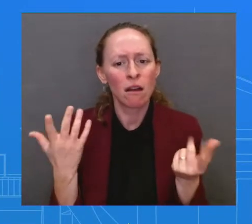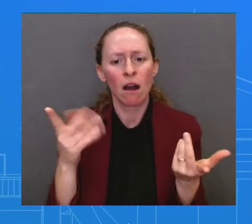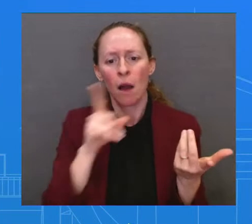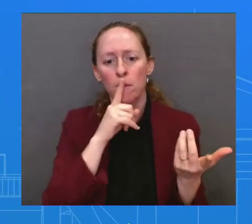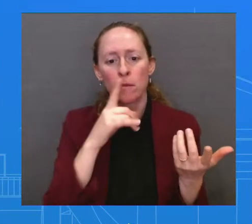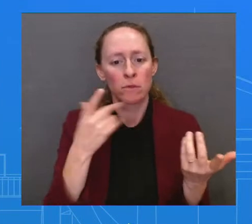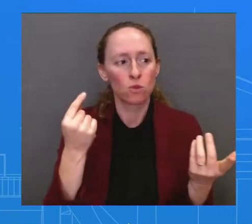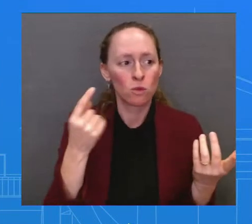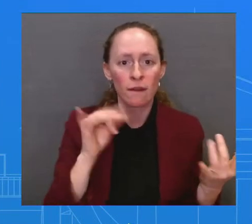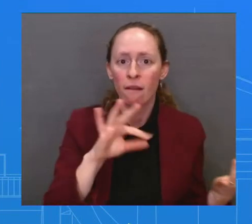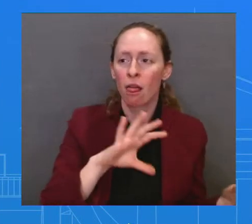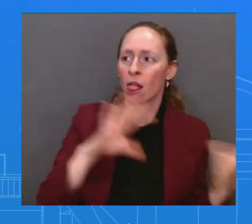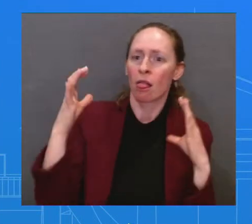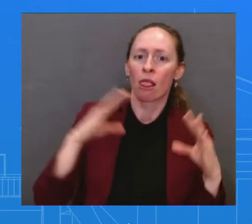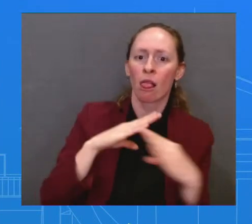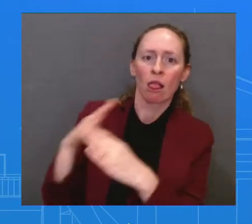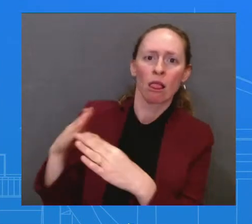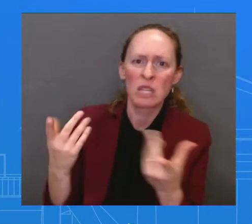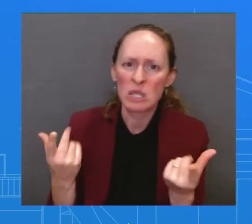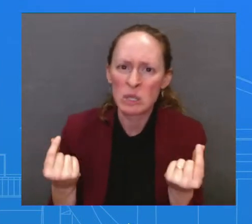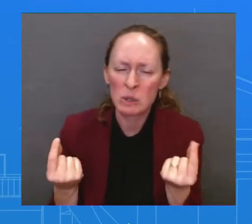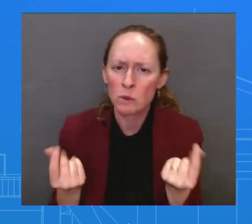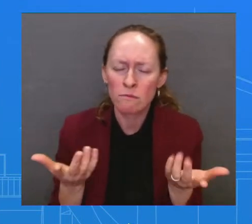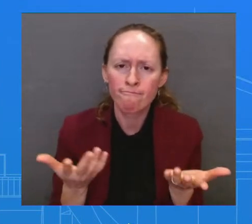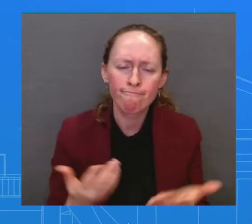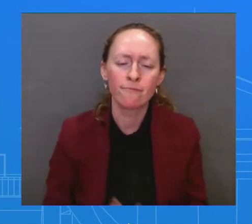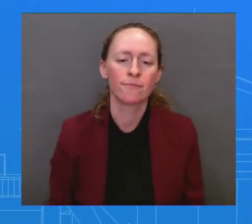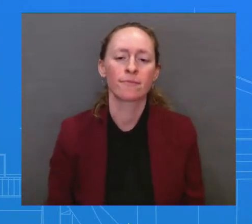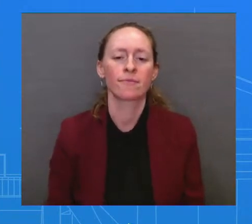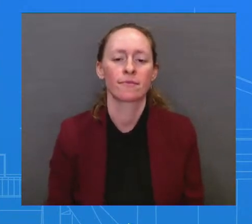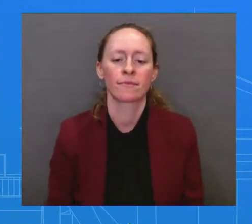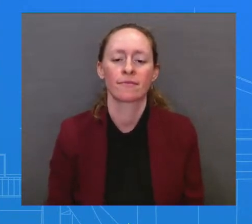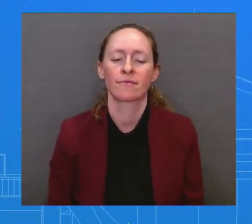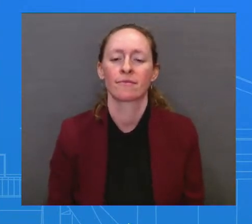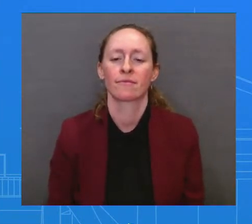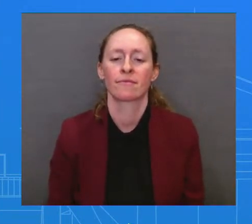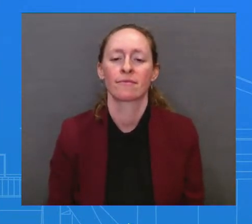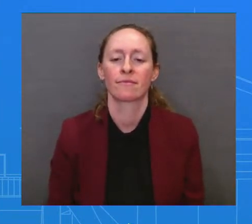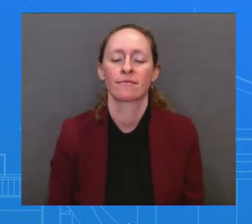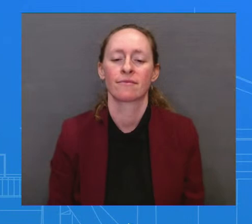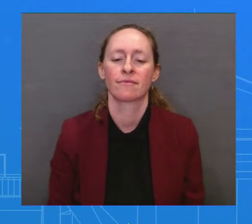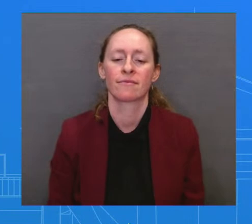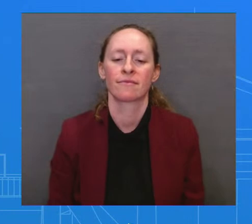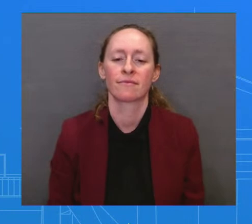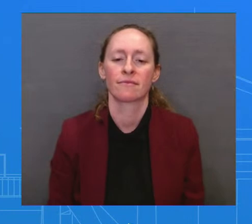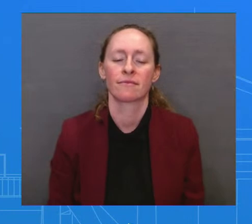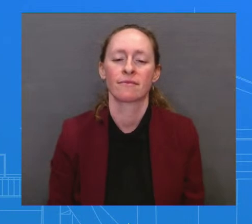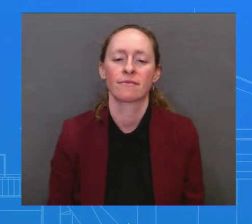the supplemental funding package that we put forward to the Hill was for the period from the end of the fiscal year to the end of the calendar year --